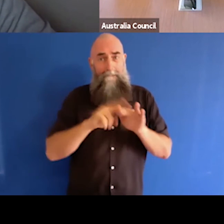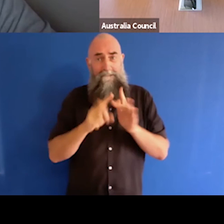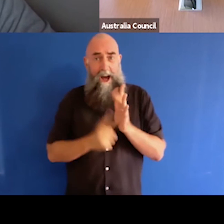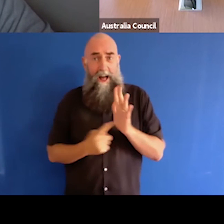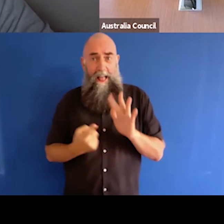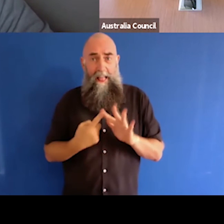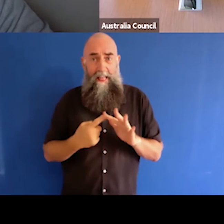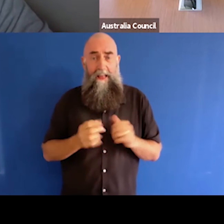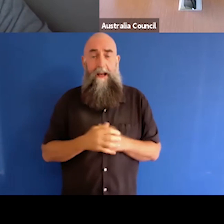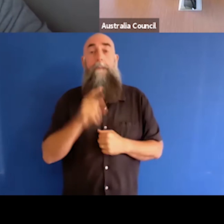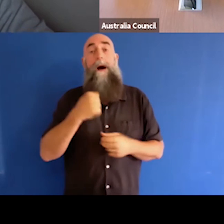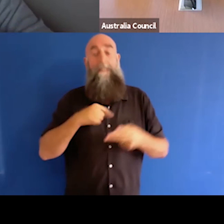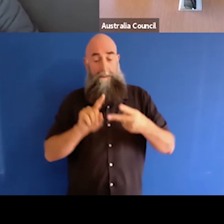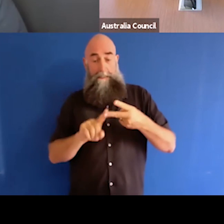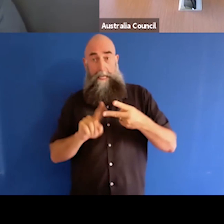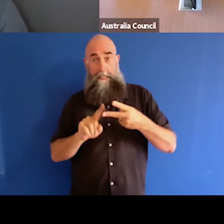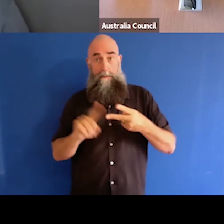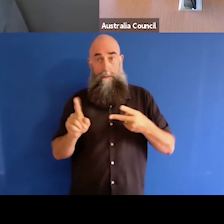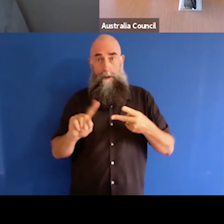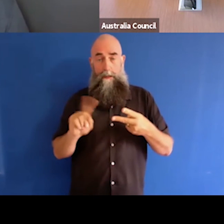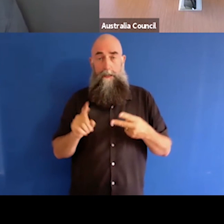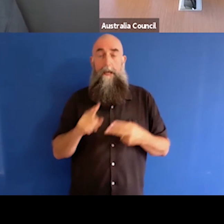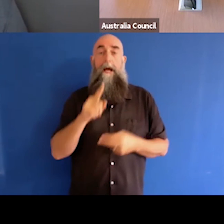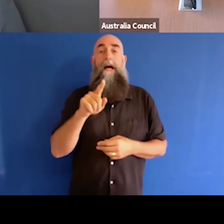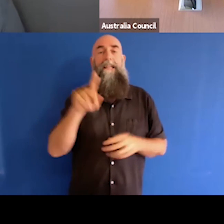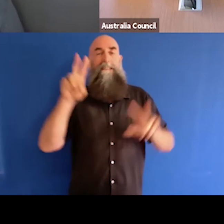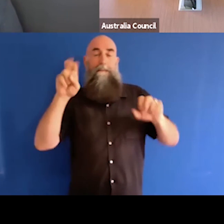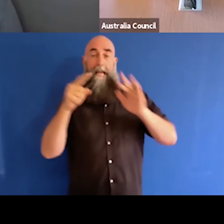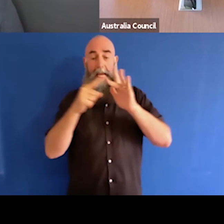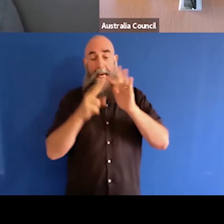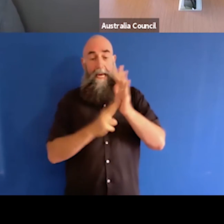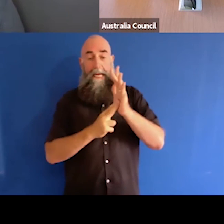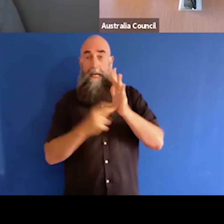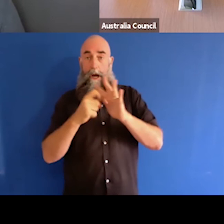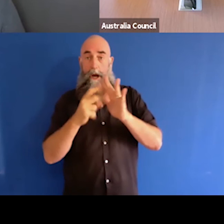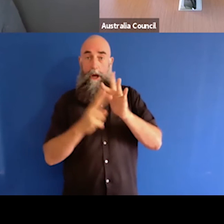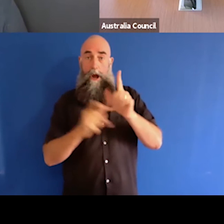My second one is getting the in kind section in the budget wrong. Guy has spoken about this.